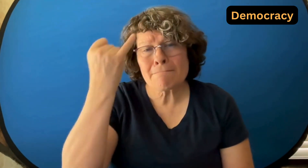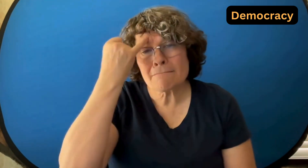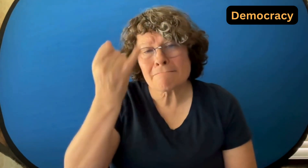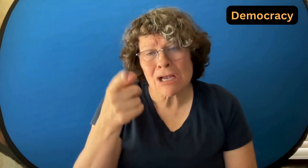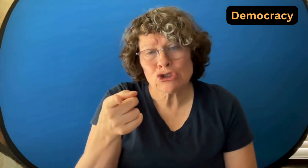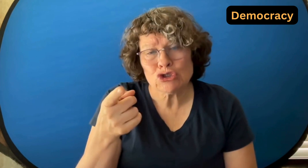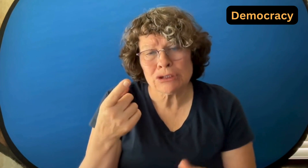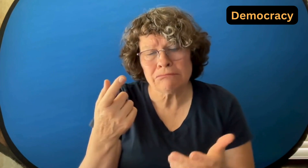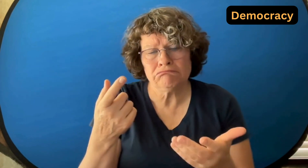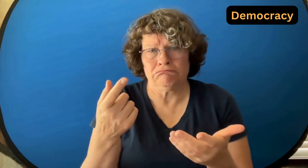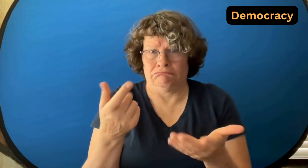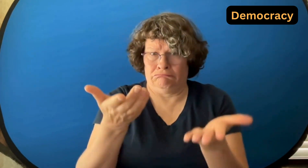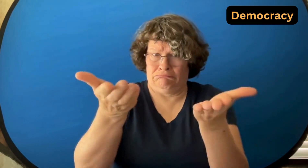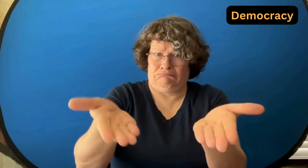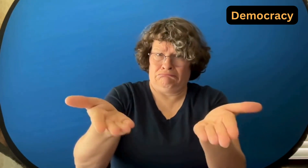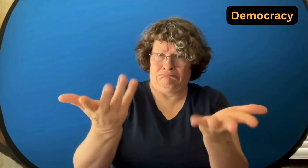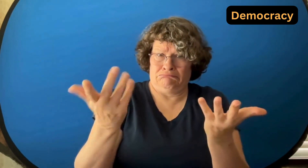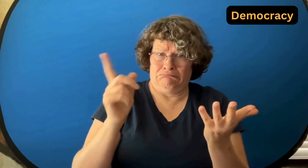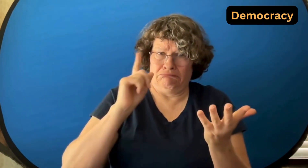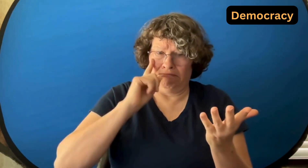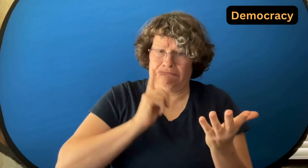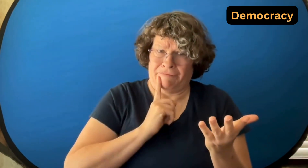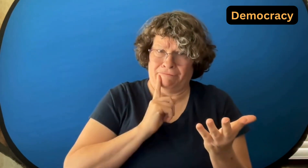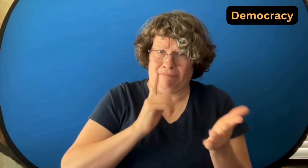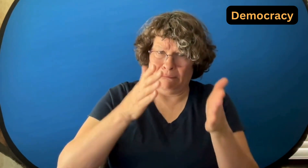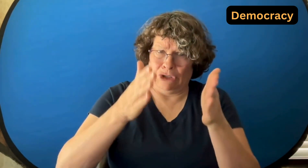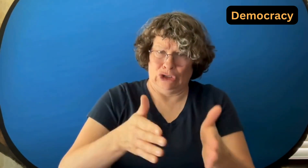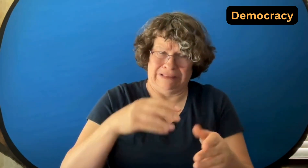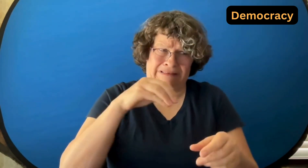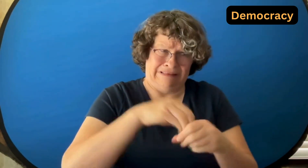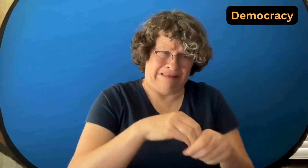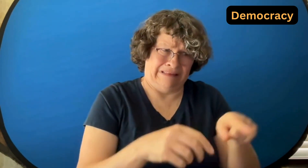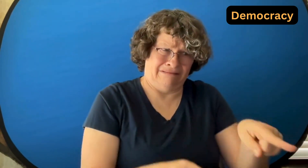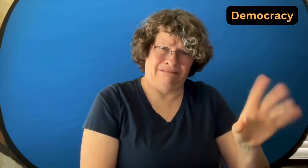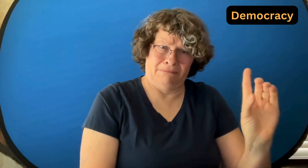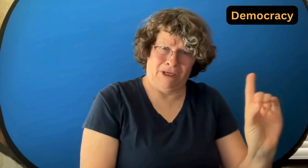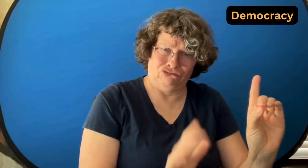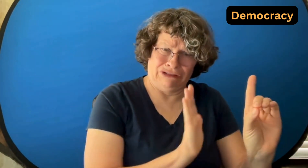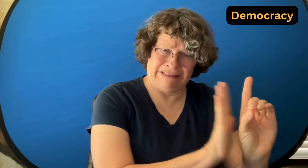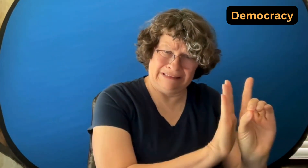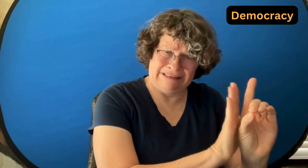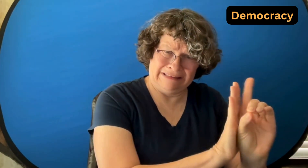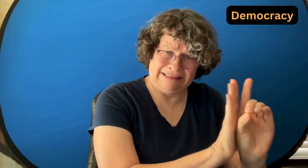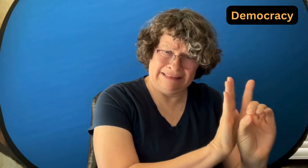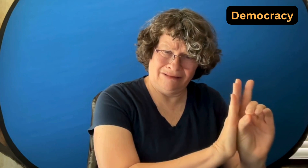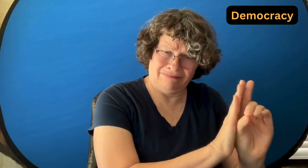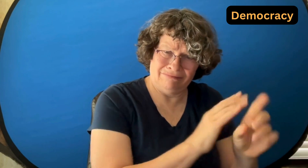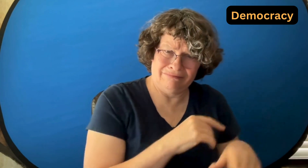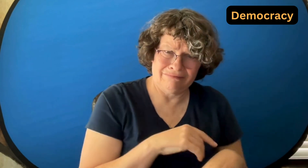Imagine you are a deaf individual in a democracy